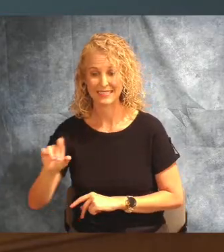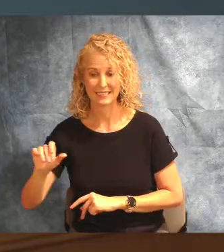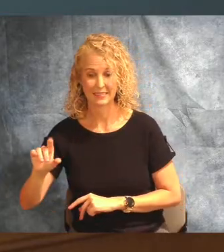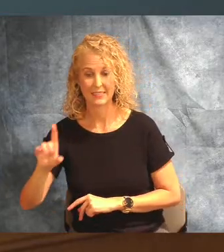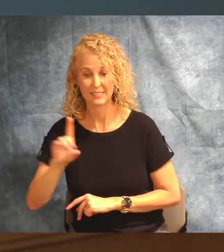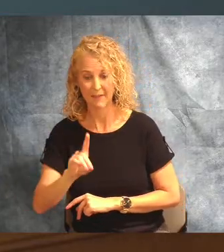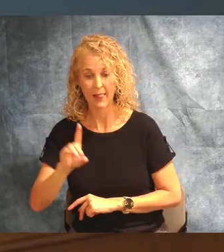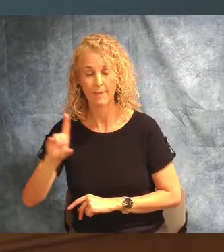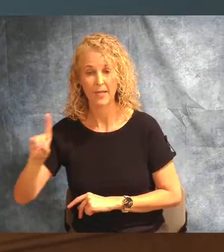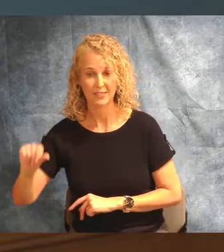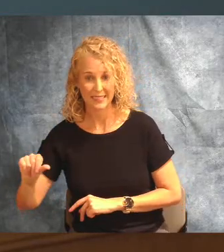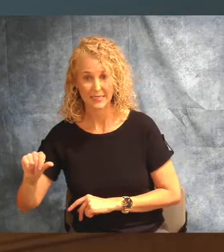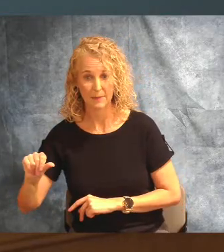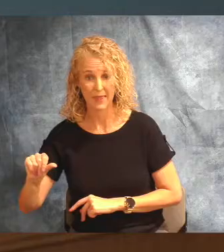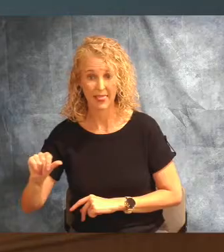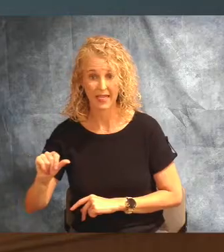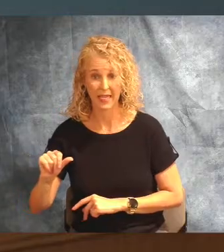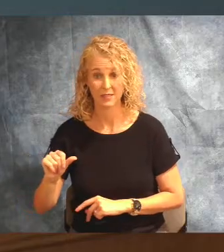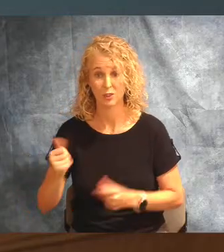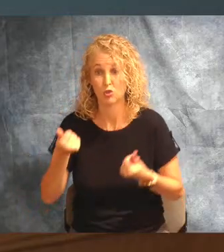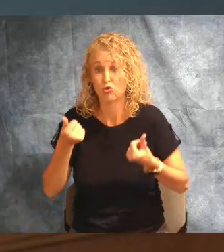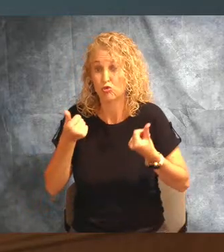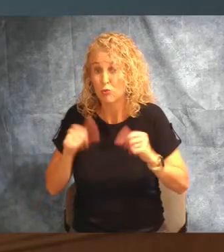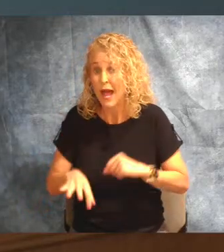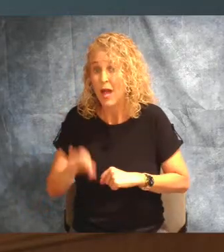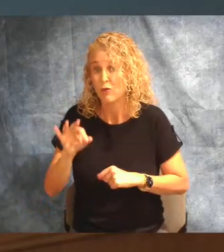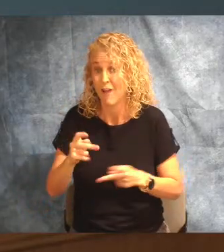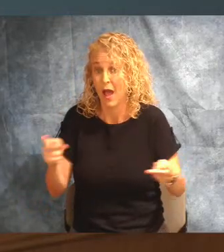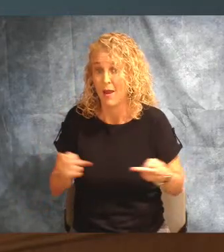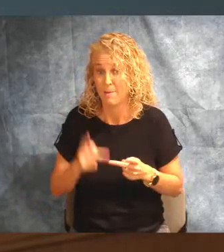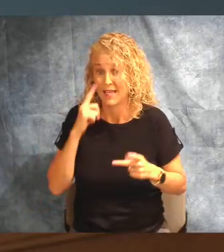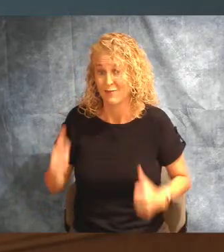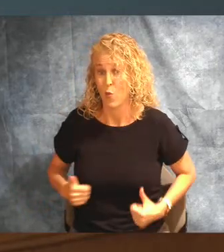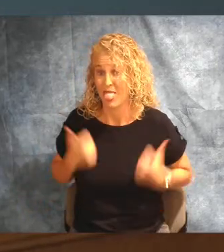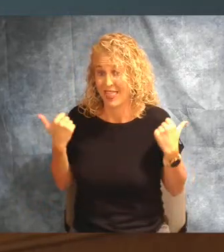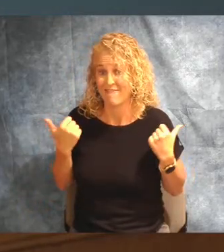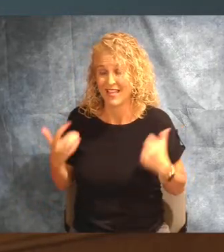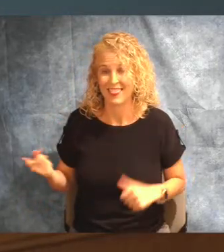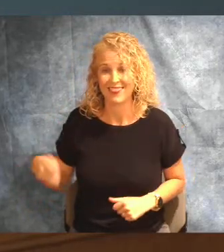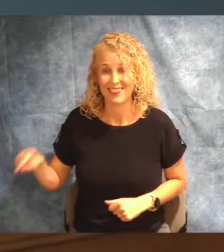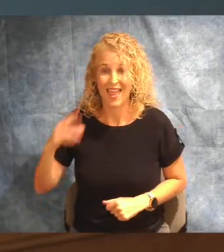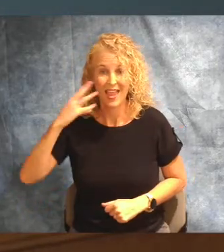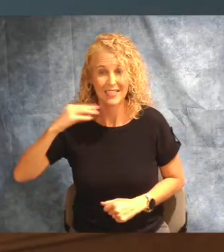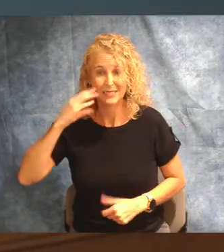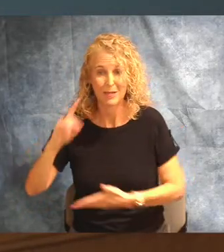housing are discriminated against. So there's much work to be done as it relates to housing